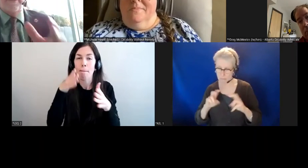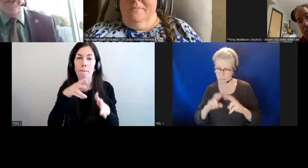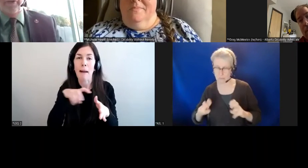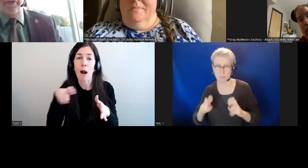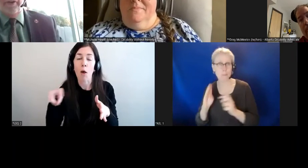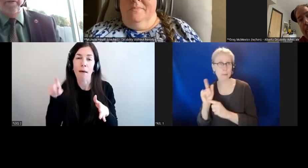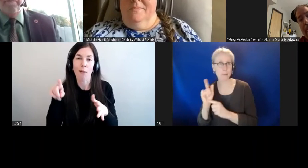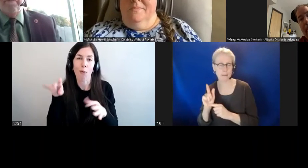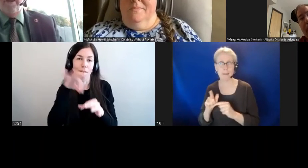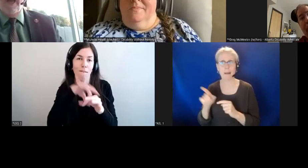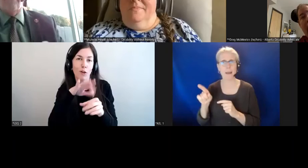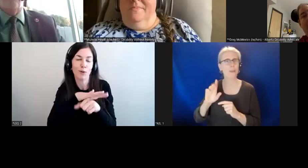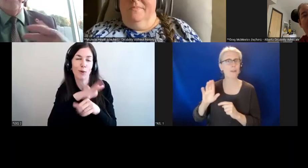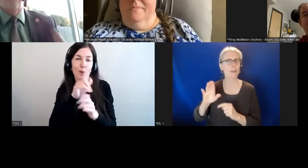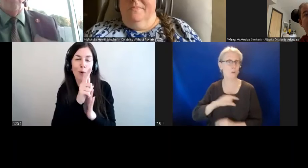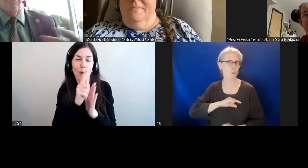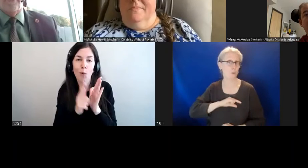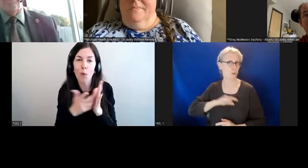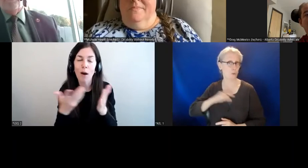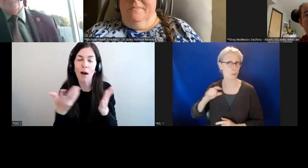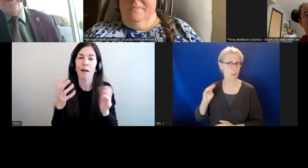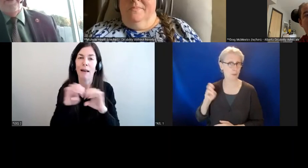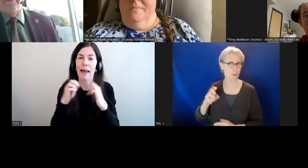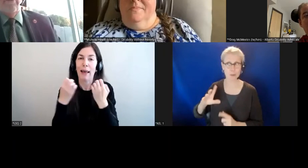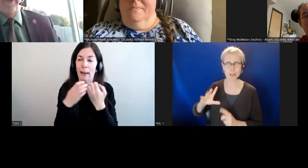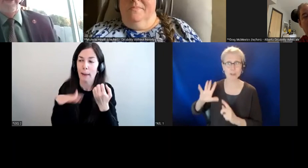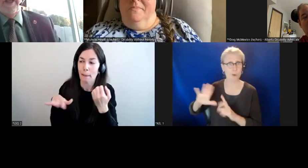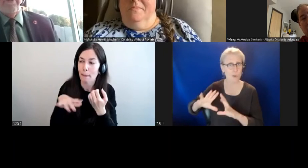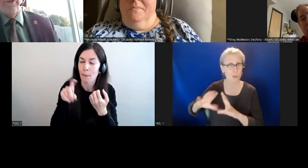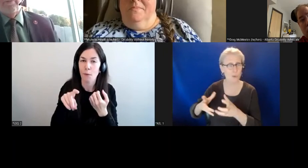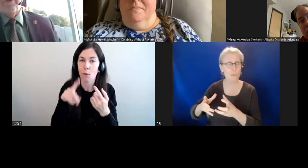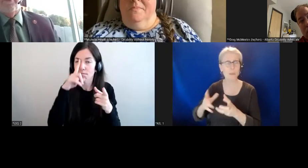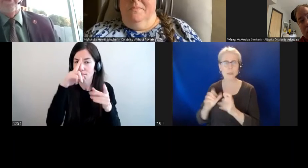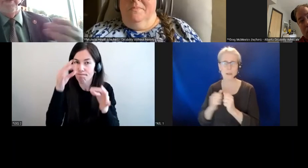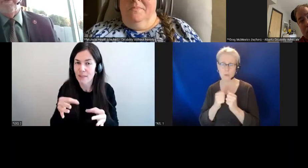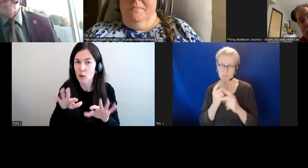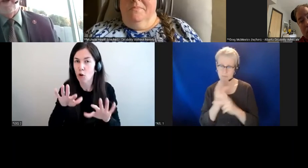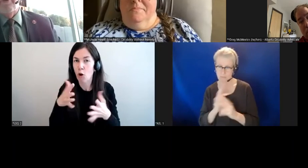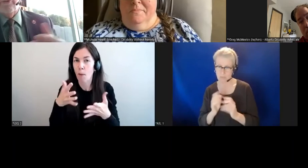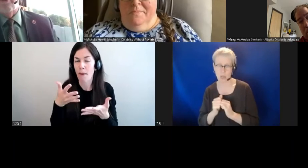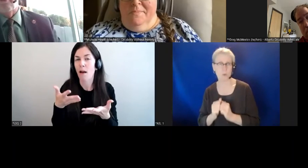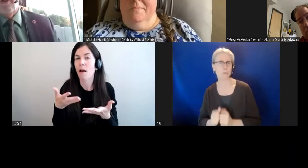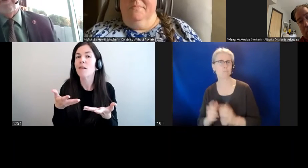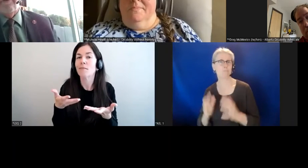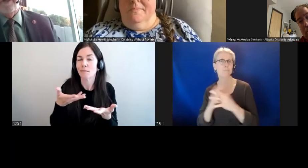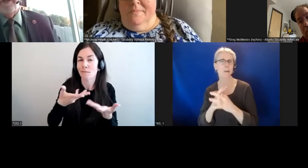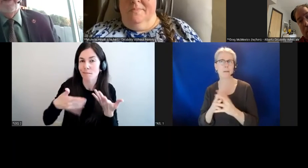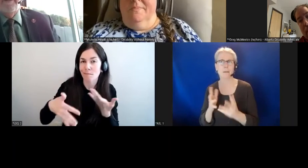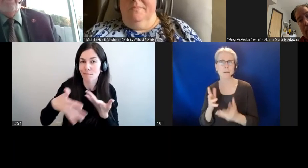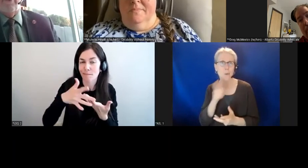PUTTING TOGETHER HOW THIS WILL ROLL OUT IN REAL LIFE TERMS IN TERMS OF AMOUNTS, WHO IS QUALIFIED,